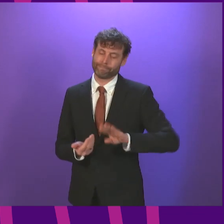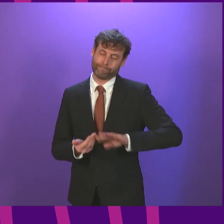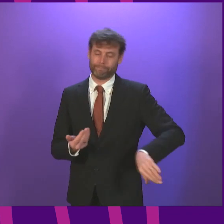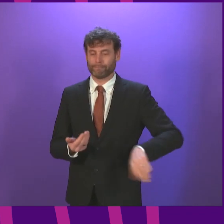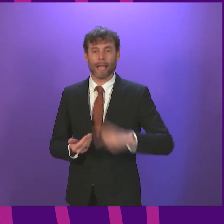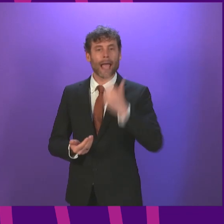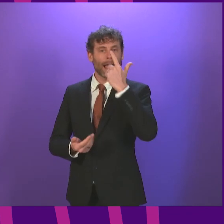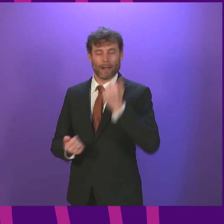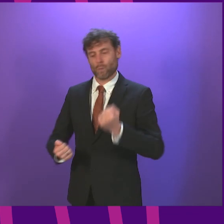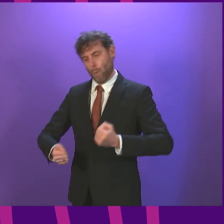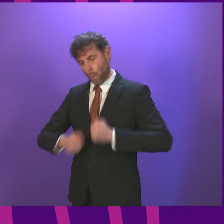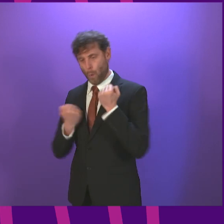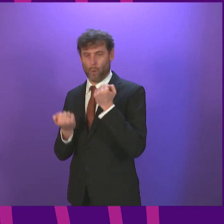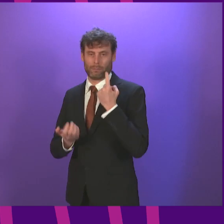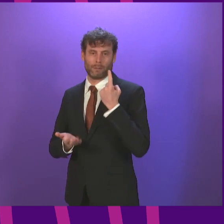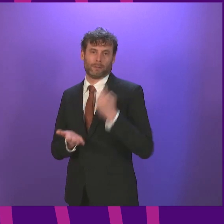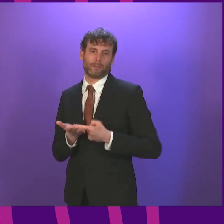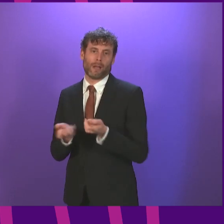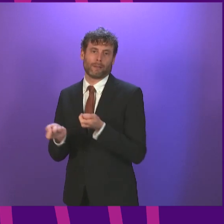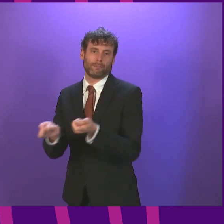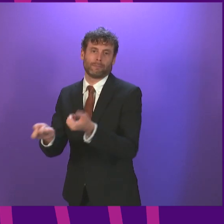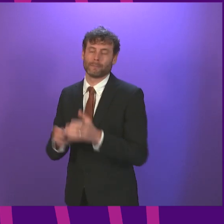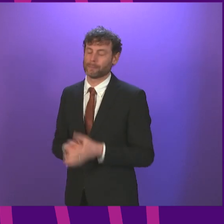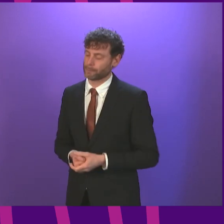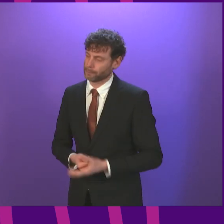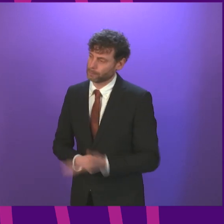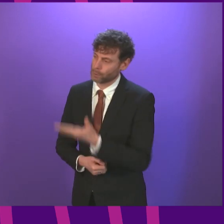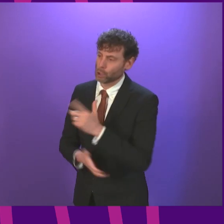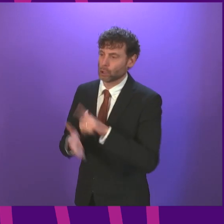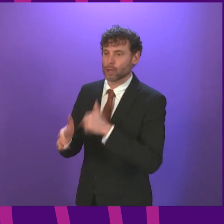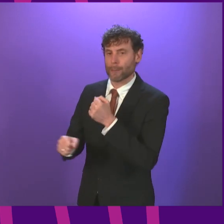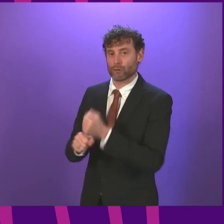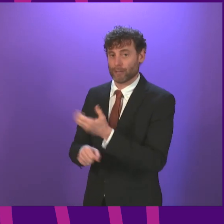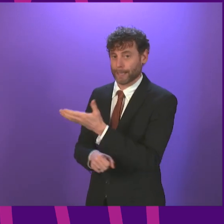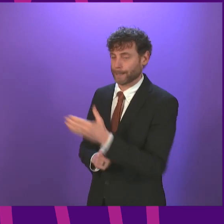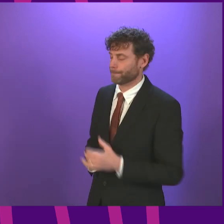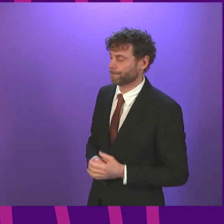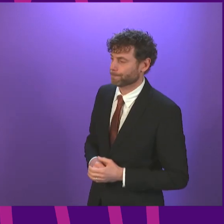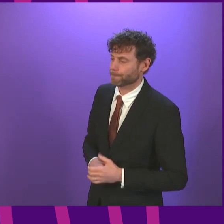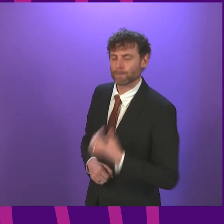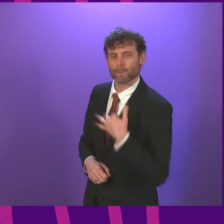too far into the future. Jamie Greene (West Scotland) (Con): To ask the First Minister what percentage